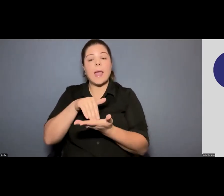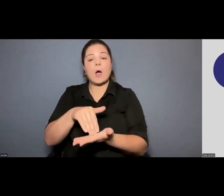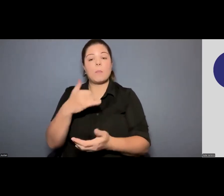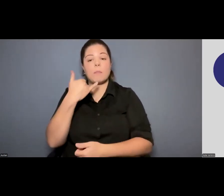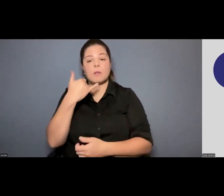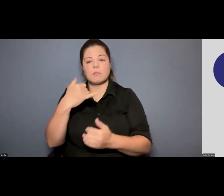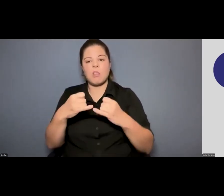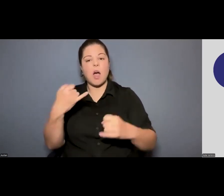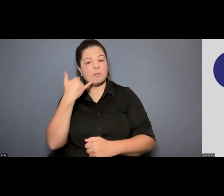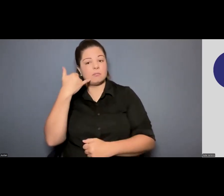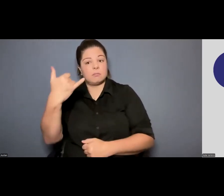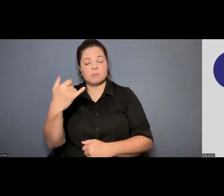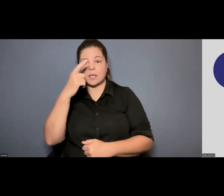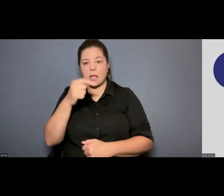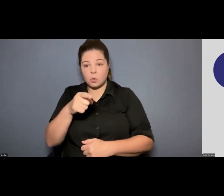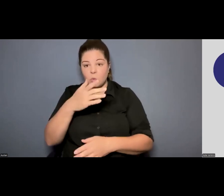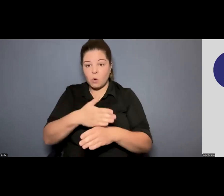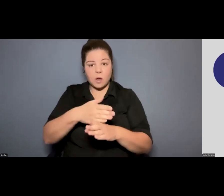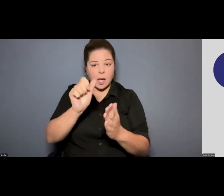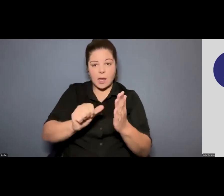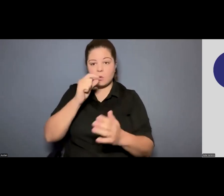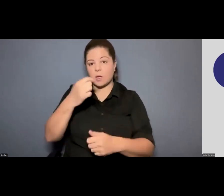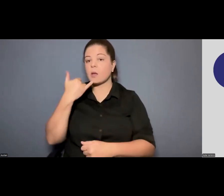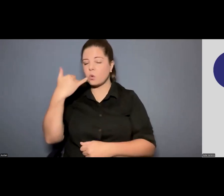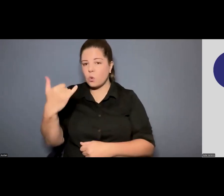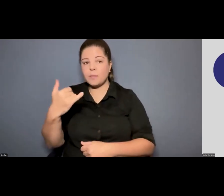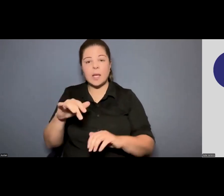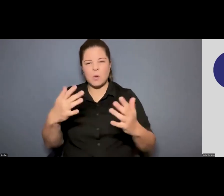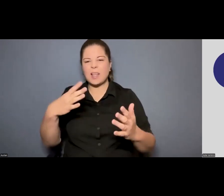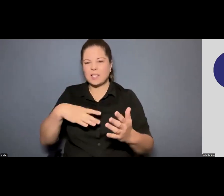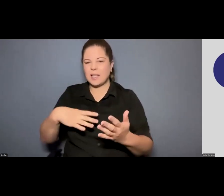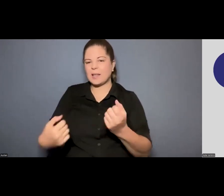and for anyone needing support, there are contact details for the helpline and a range